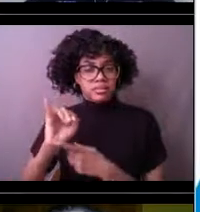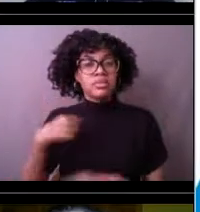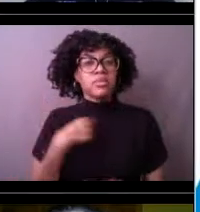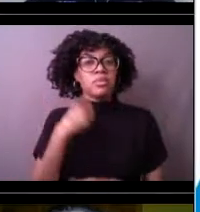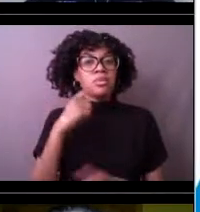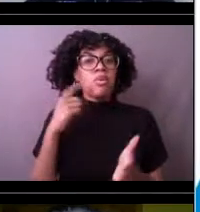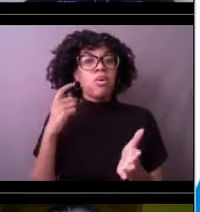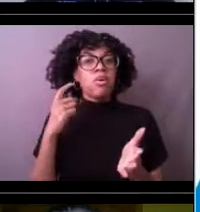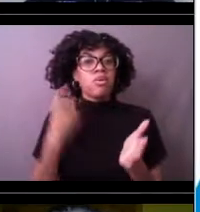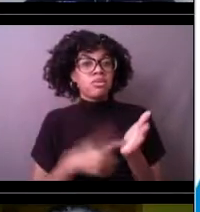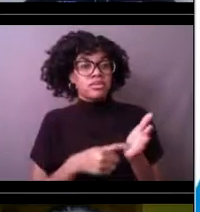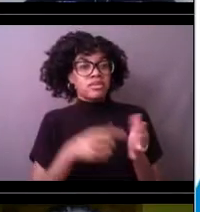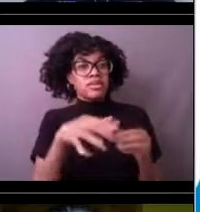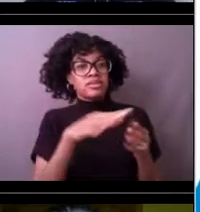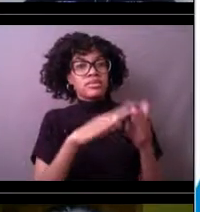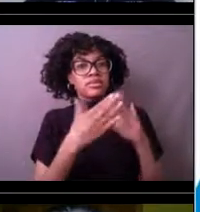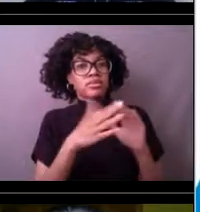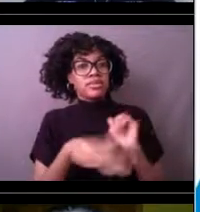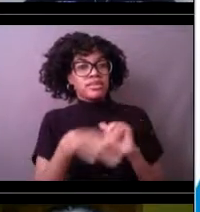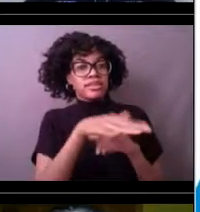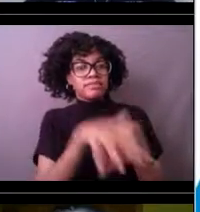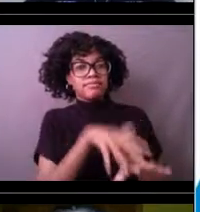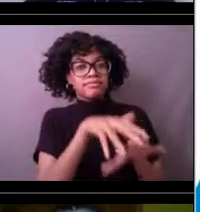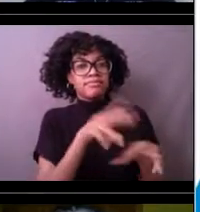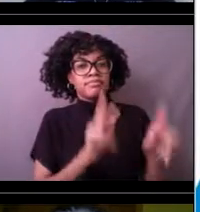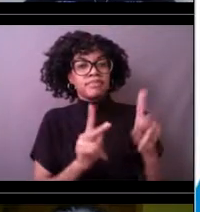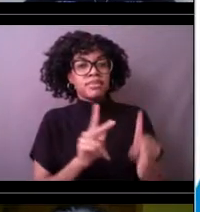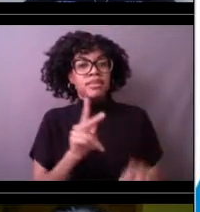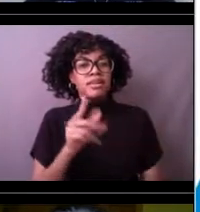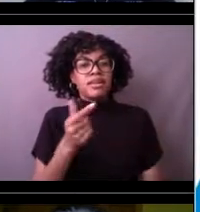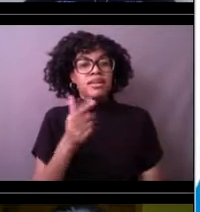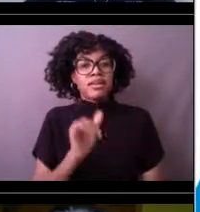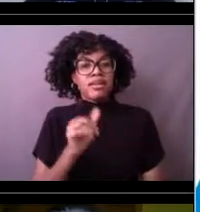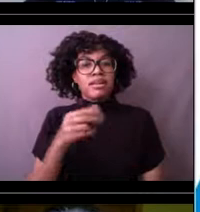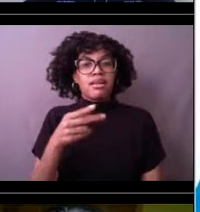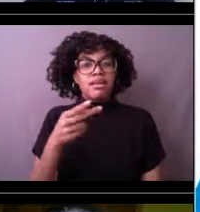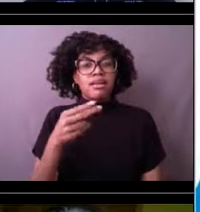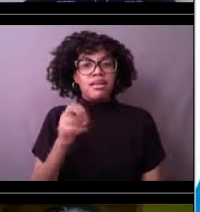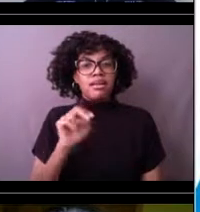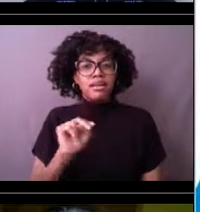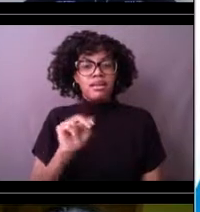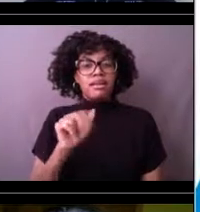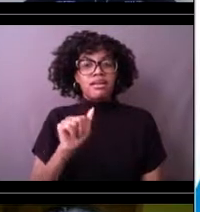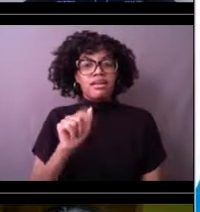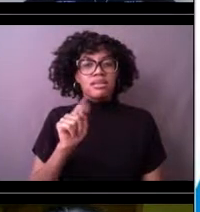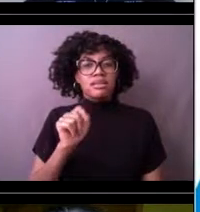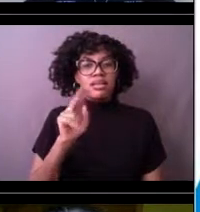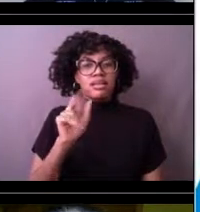I want to also extend a special thanks to our American sign language interpreters, Krystal and Brenda.